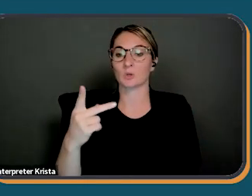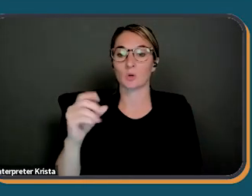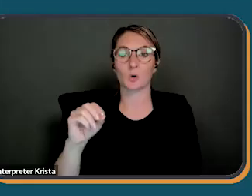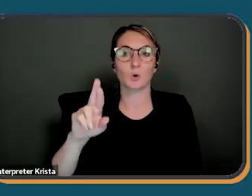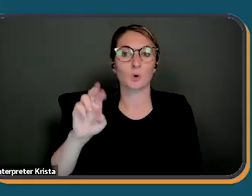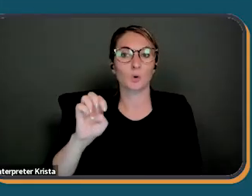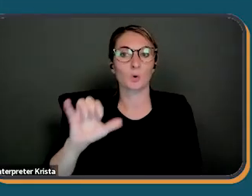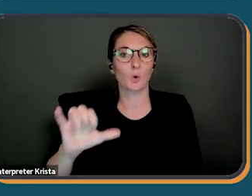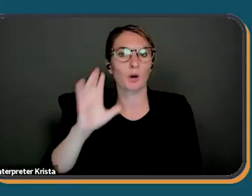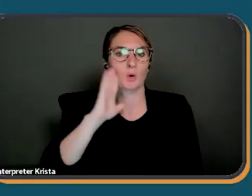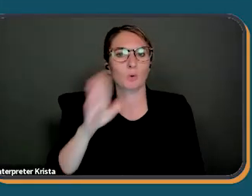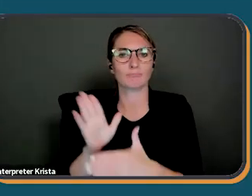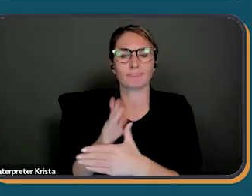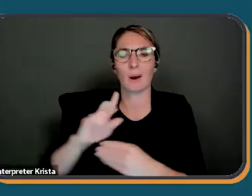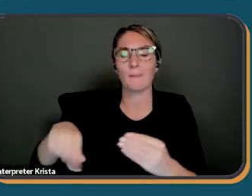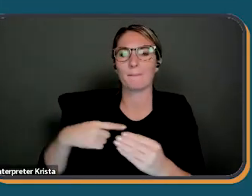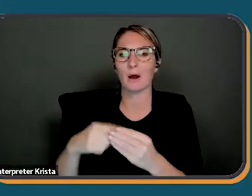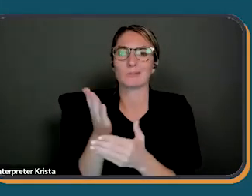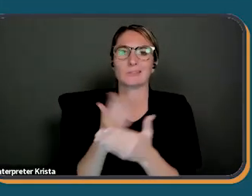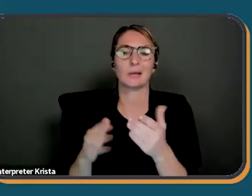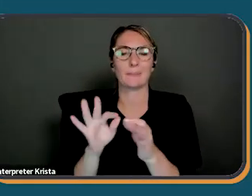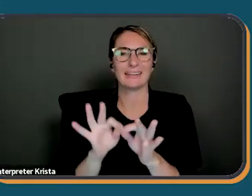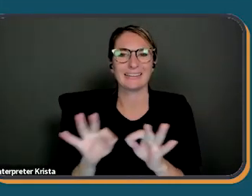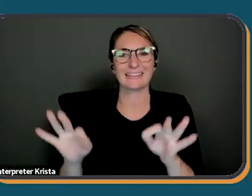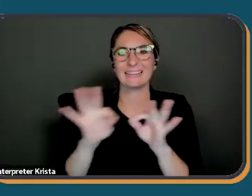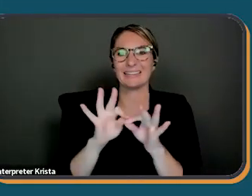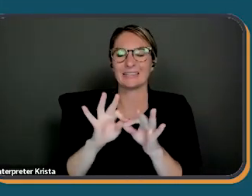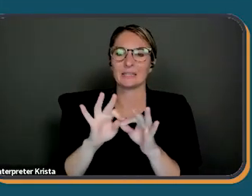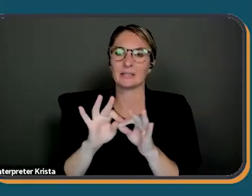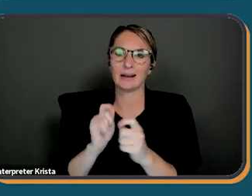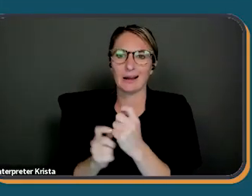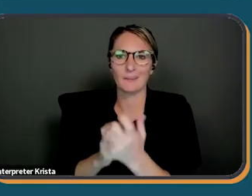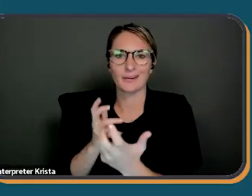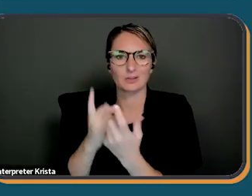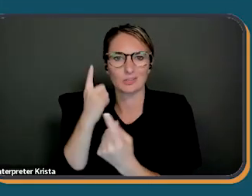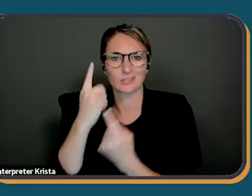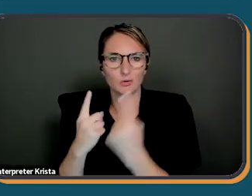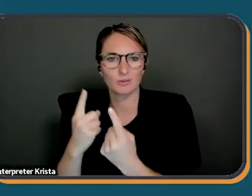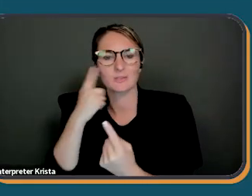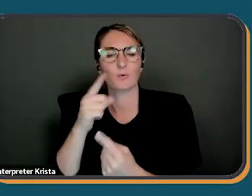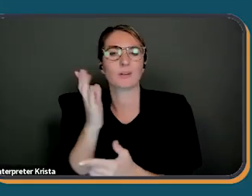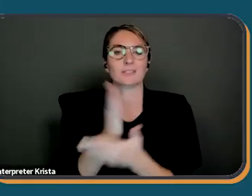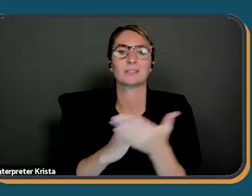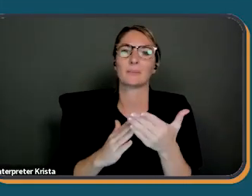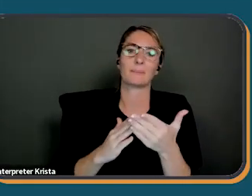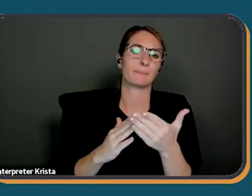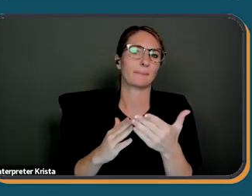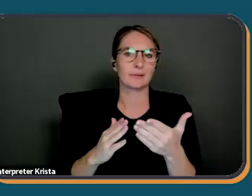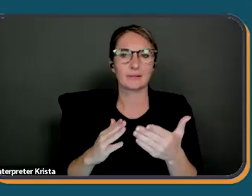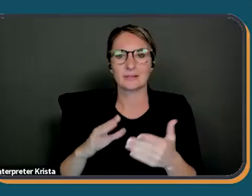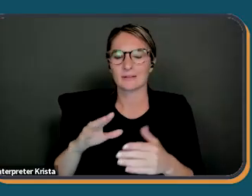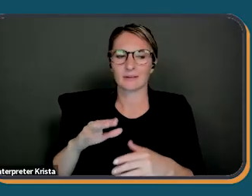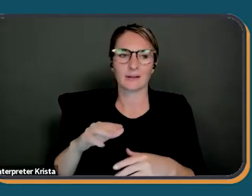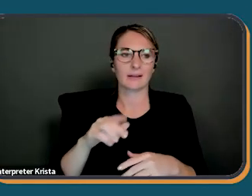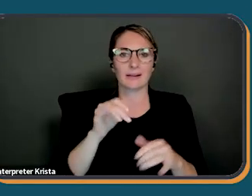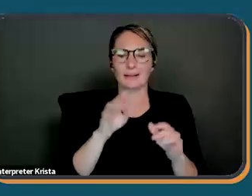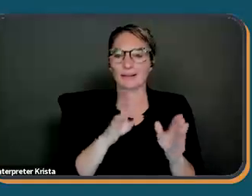look at a few key accommodation considerations for the same screening for other disability types.